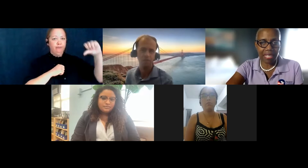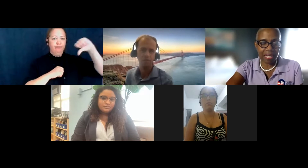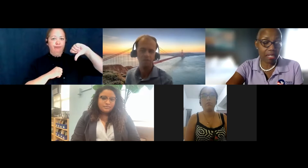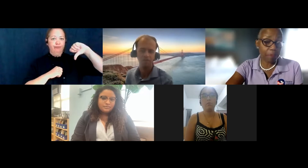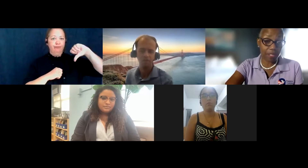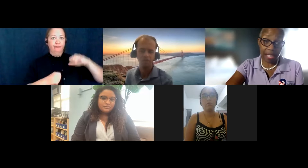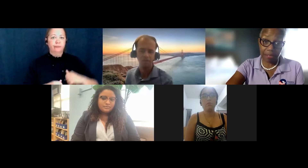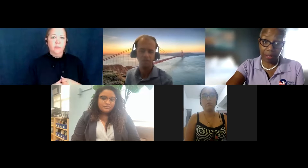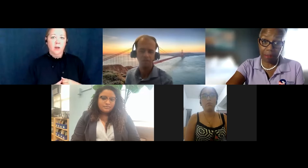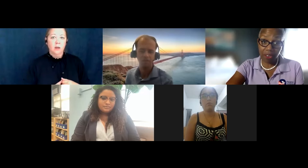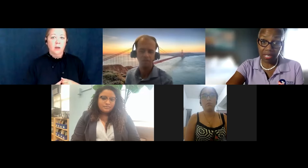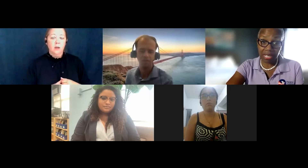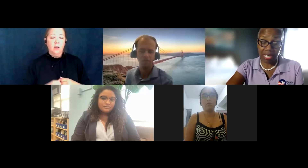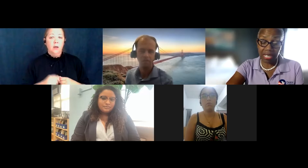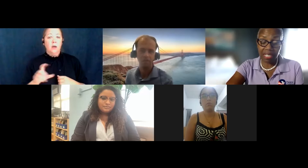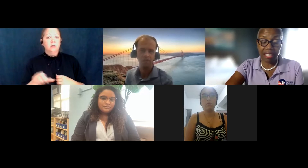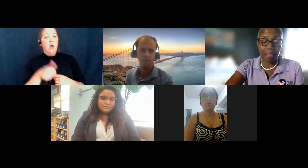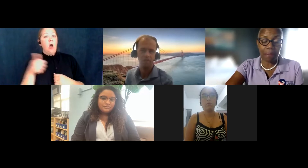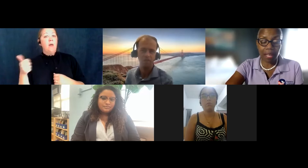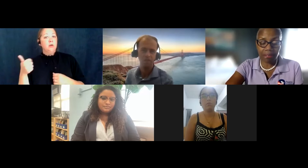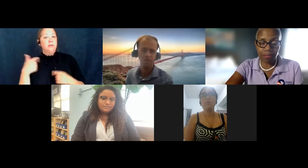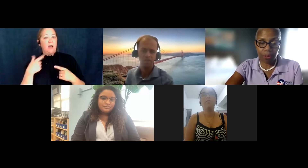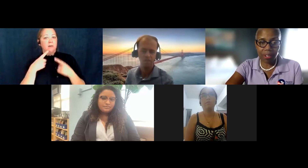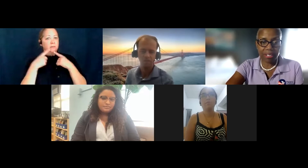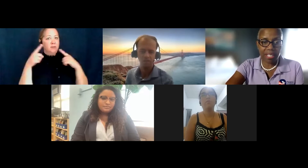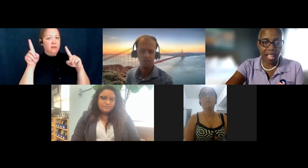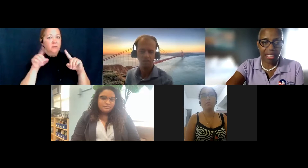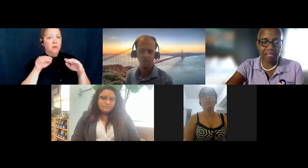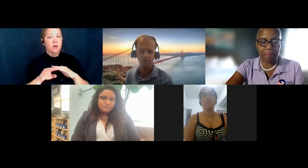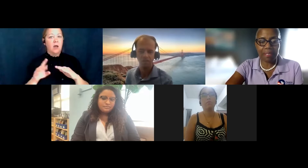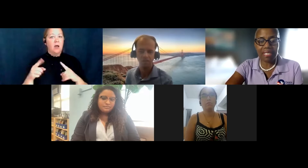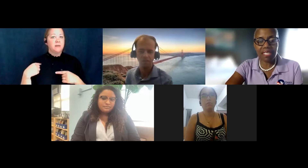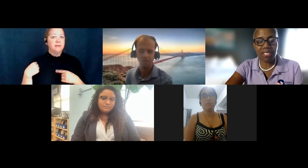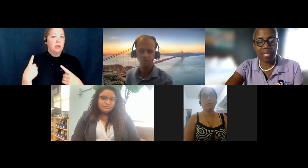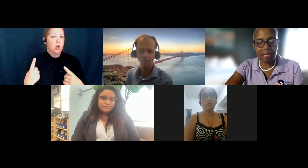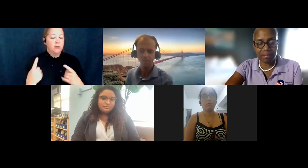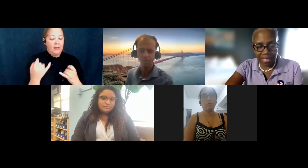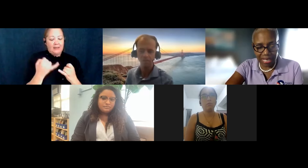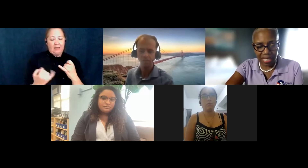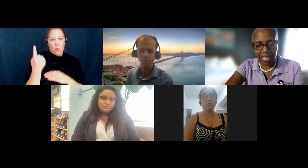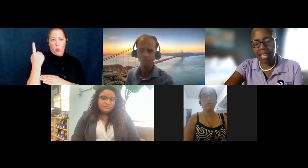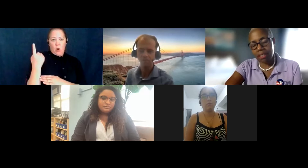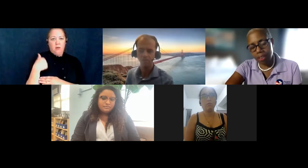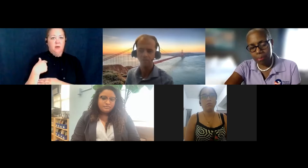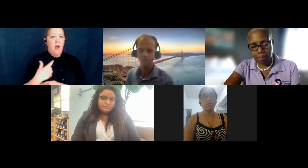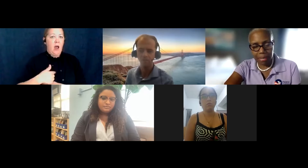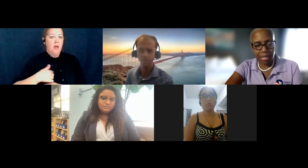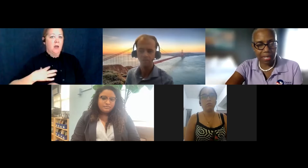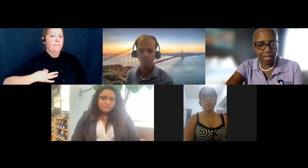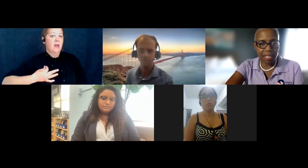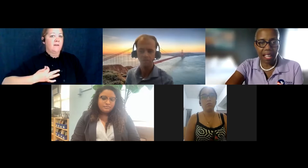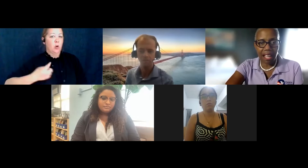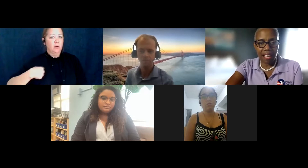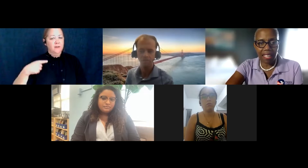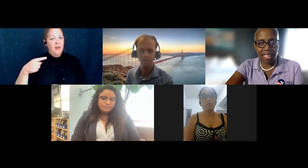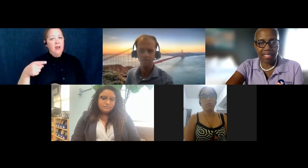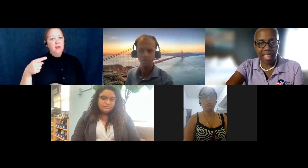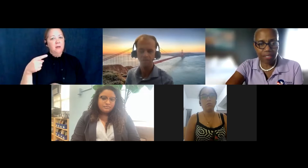except the last one, I am currently applying and considered an invitee and hope to be an actual